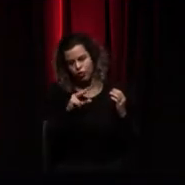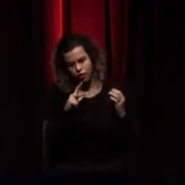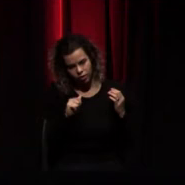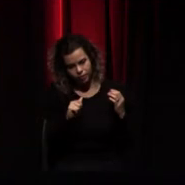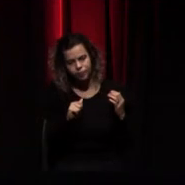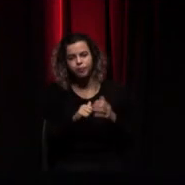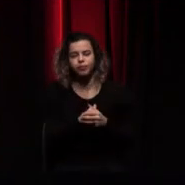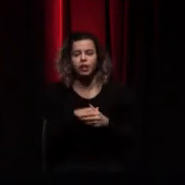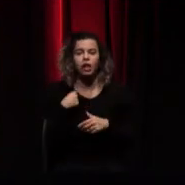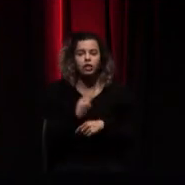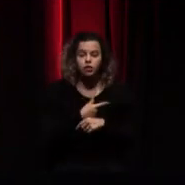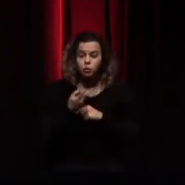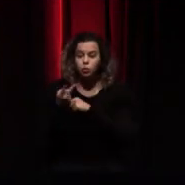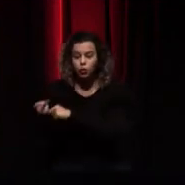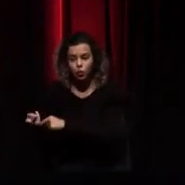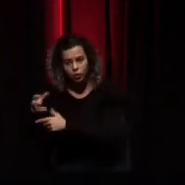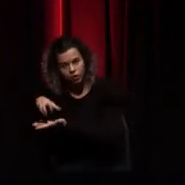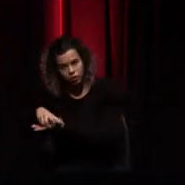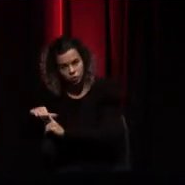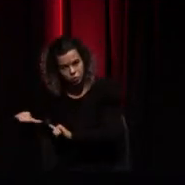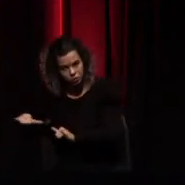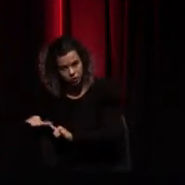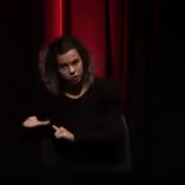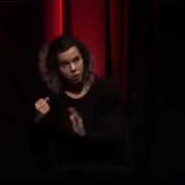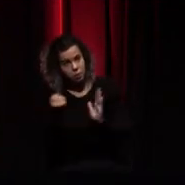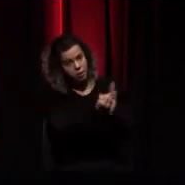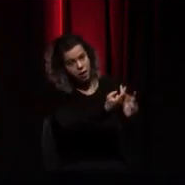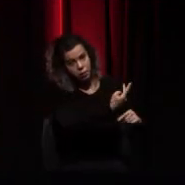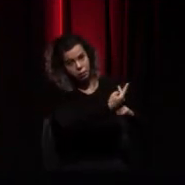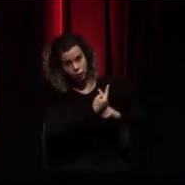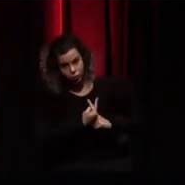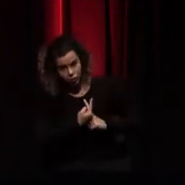Brands come to us, and we go to them.